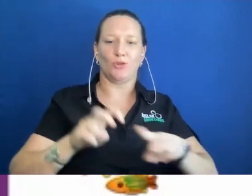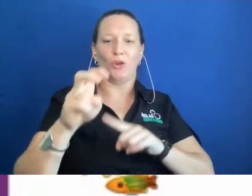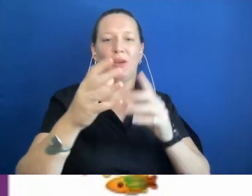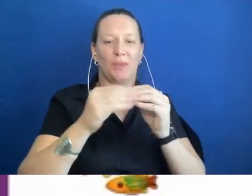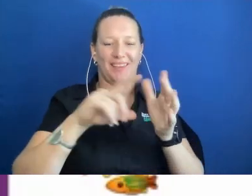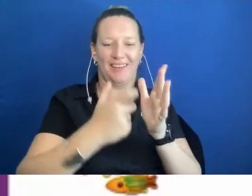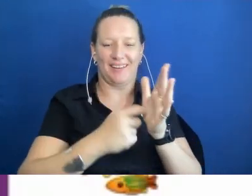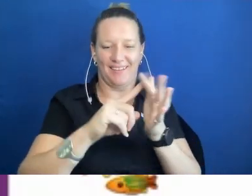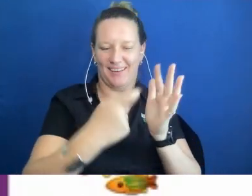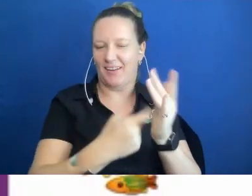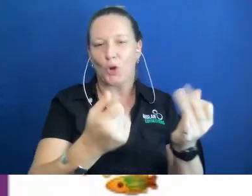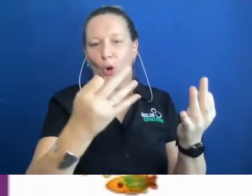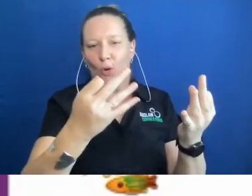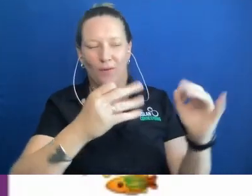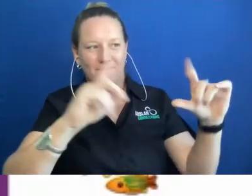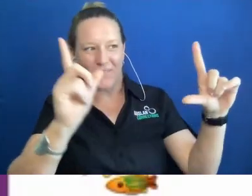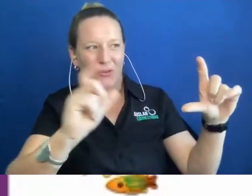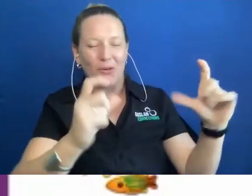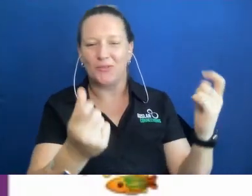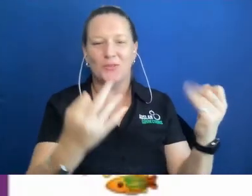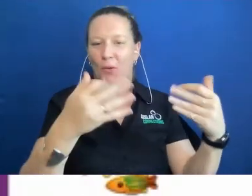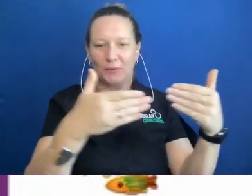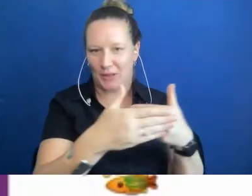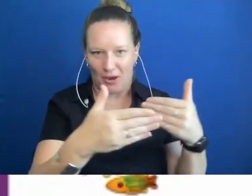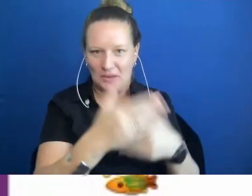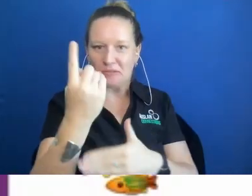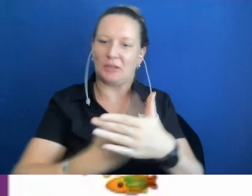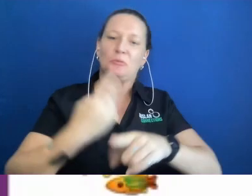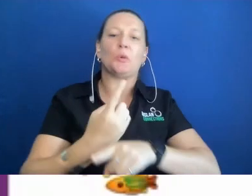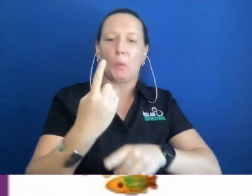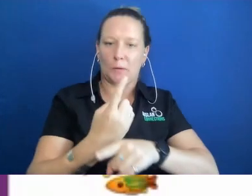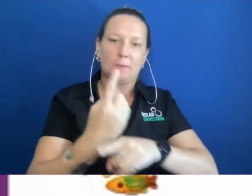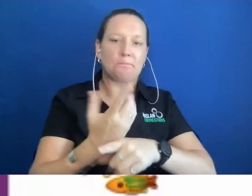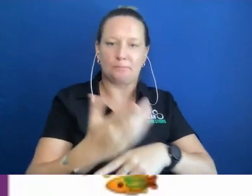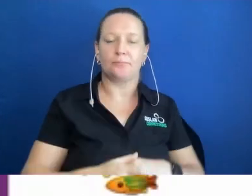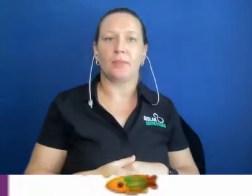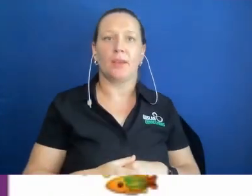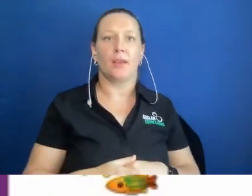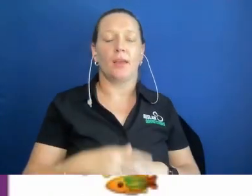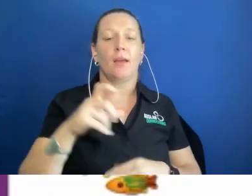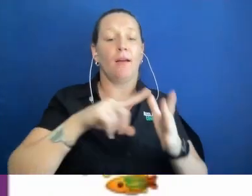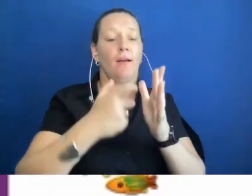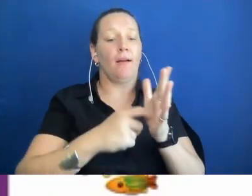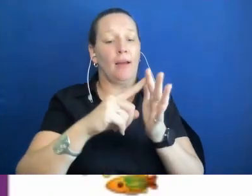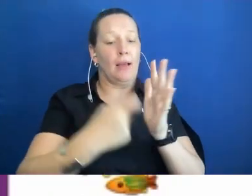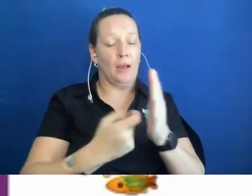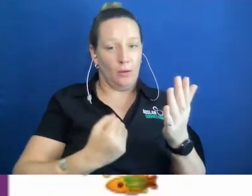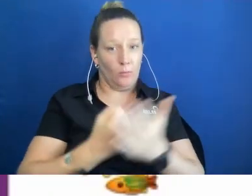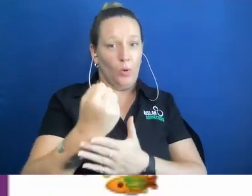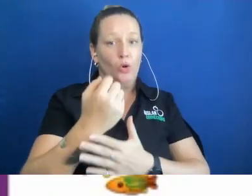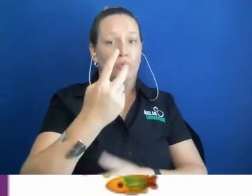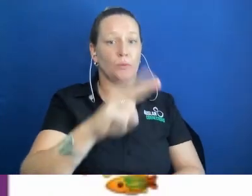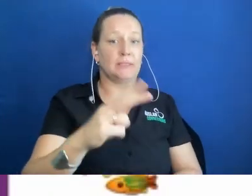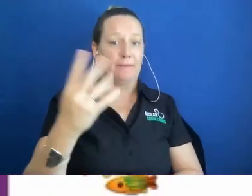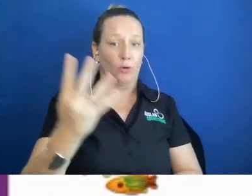I'm just going to tell you this how it is. So Carter was born in 2014. our pregnancy was normal